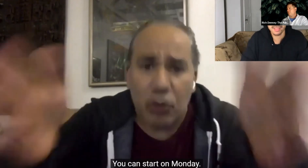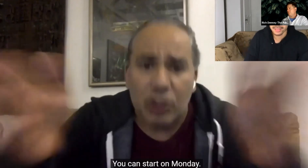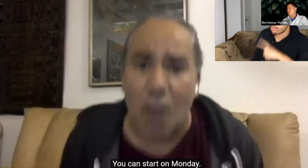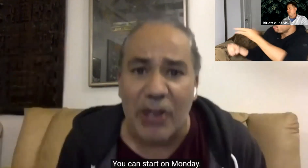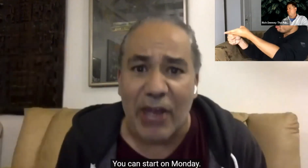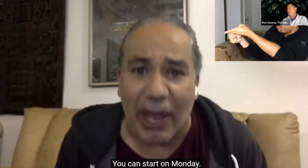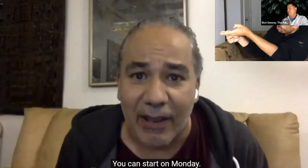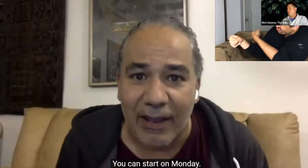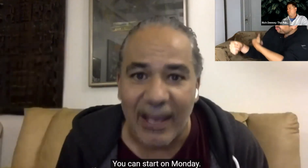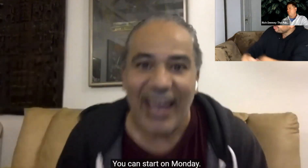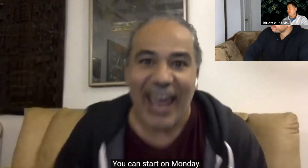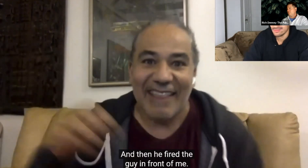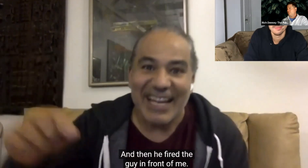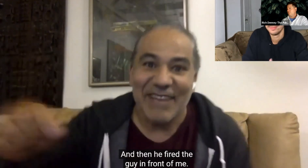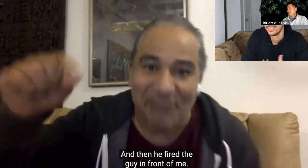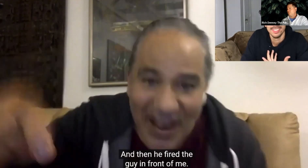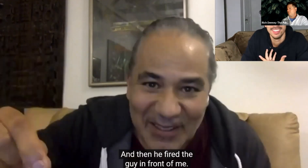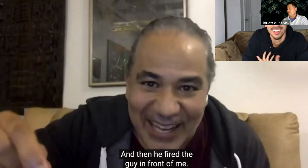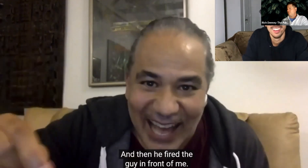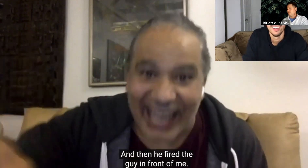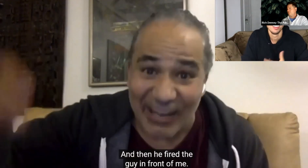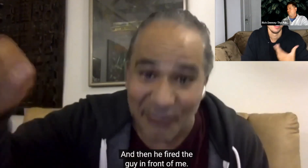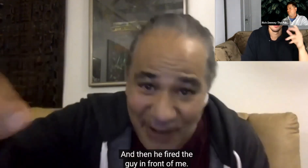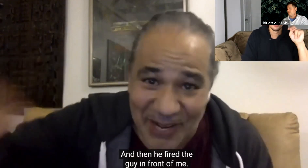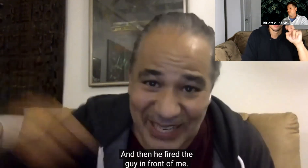can start Monday." And then he fired the guy in front of me.